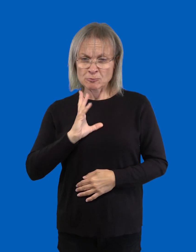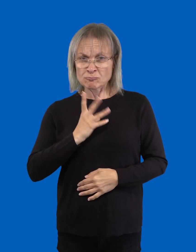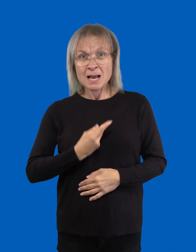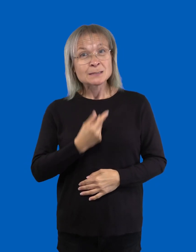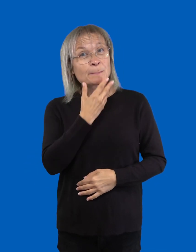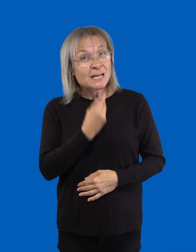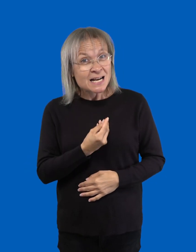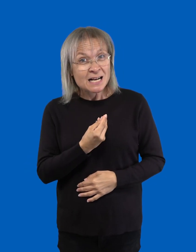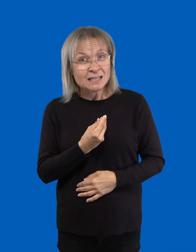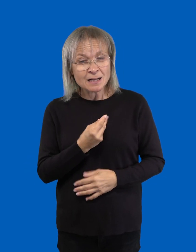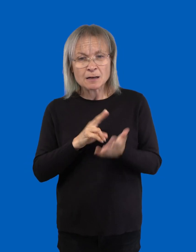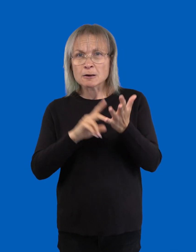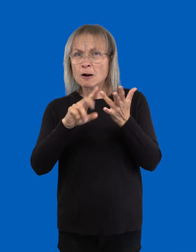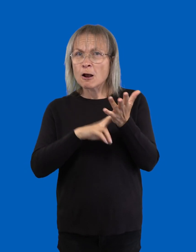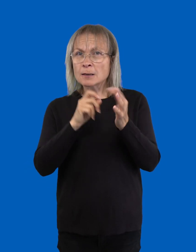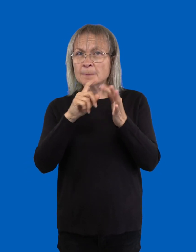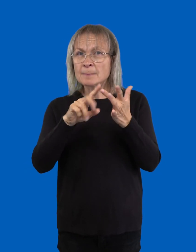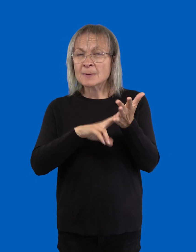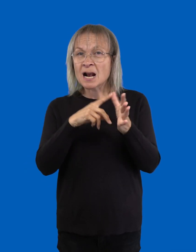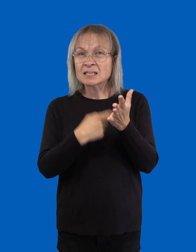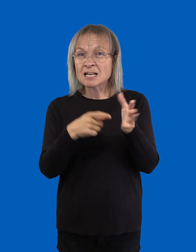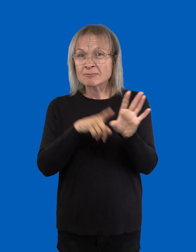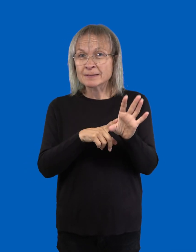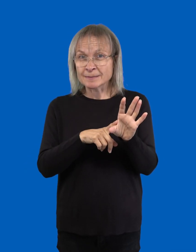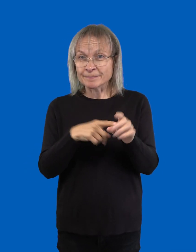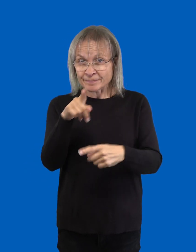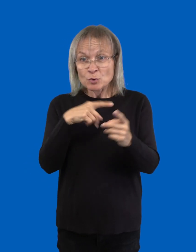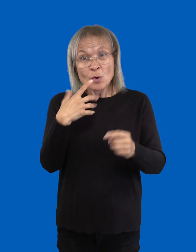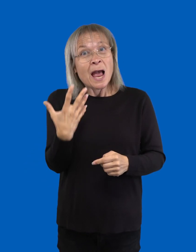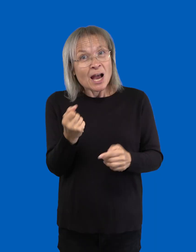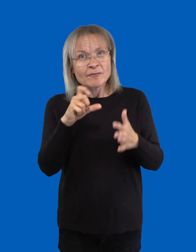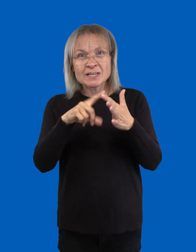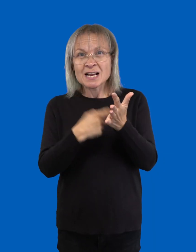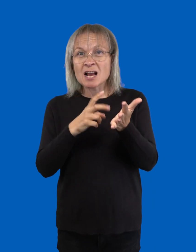Trans men and non-binary people with a cervix are also eligible for cervical screening.